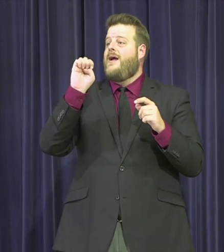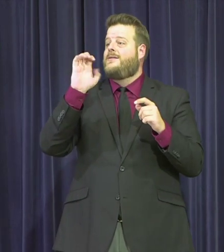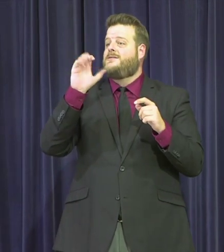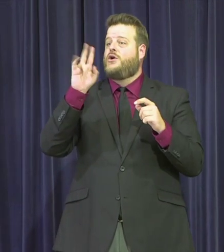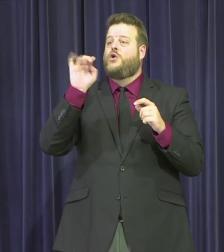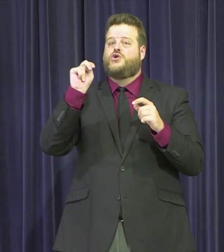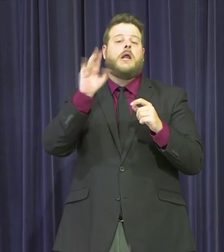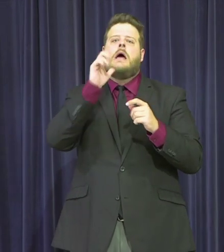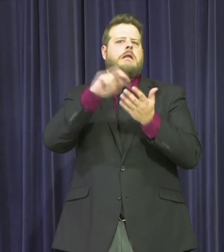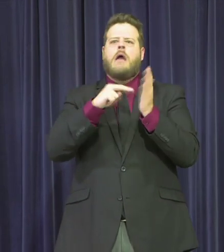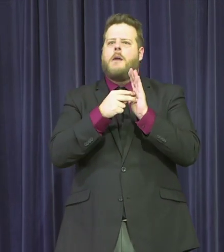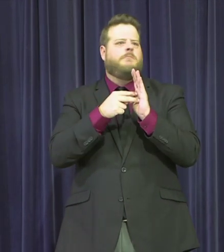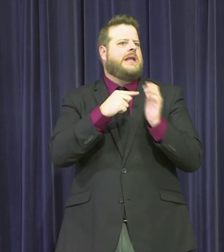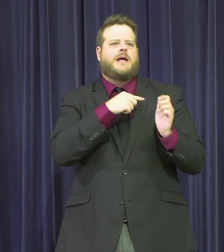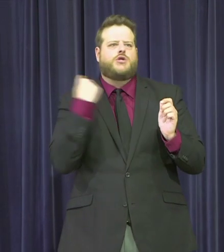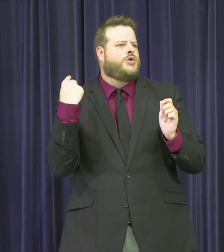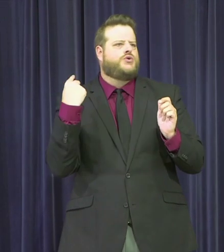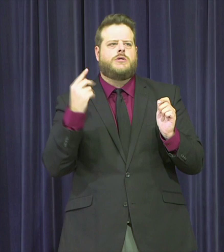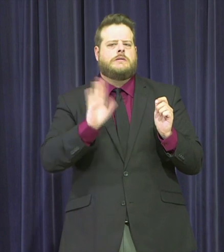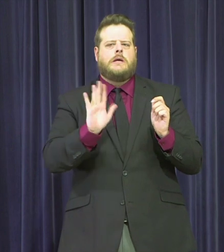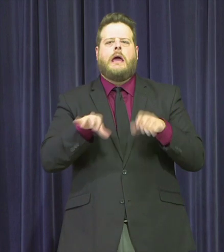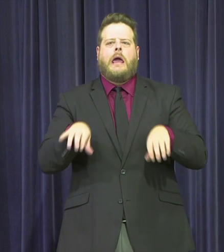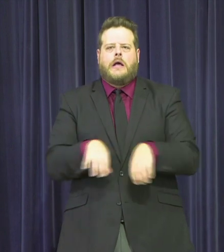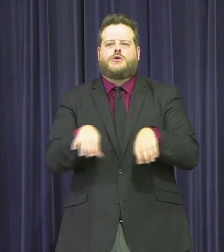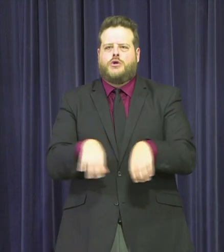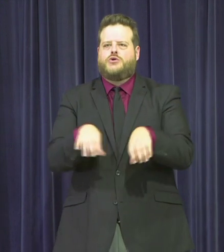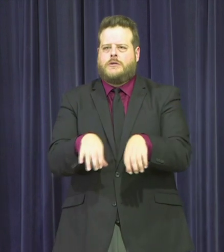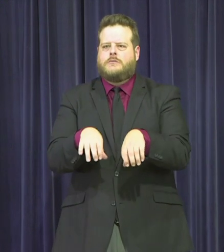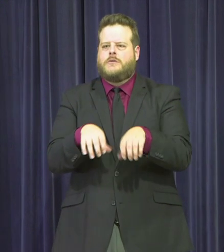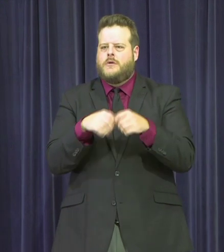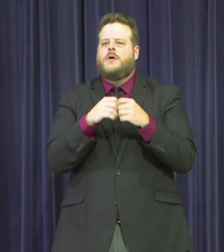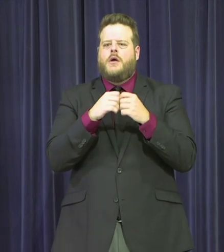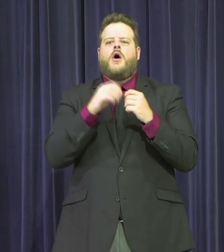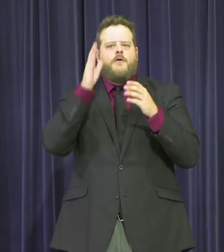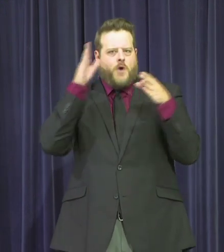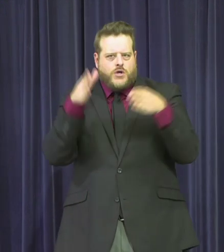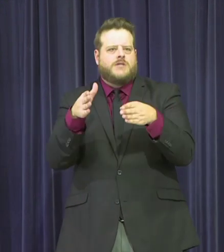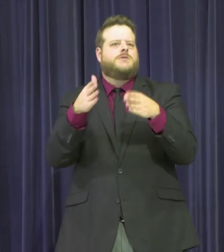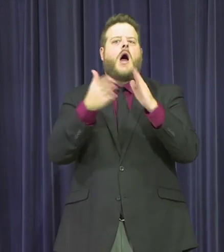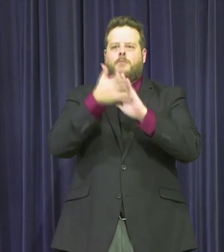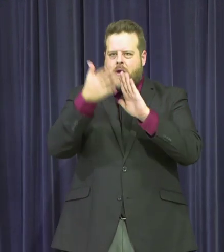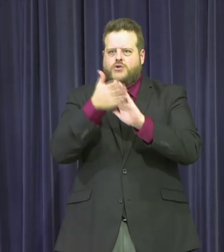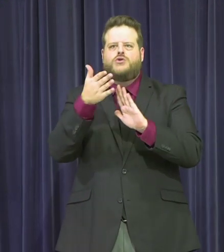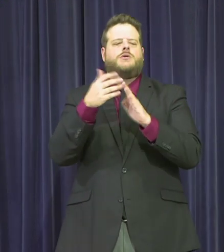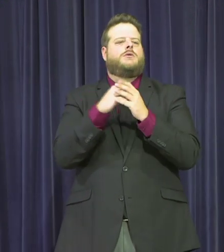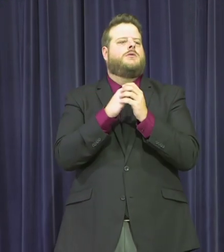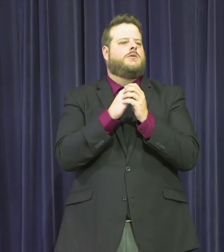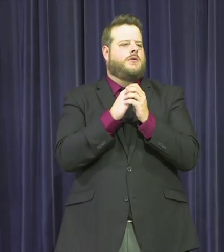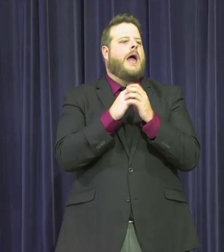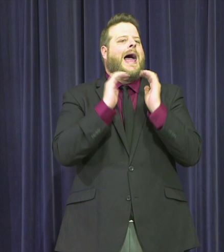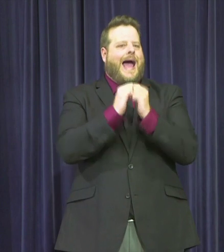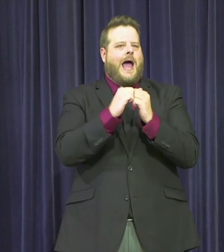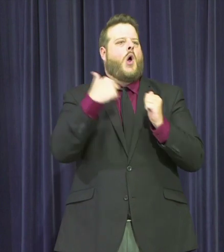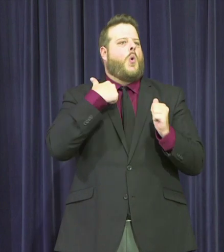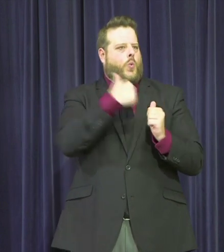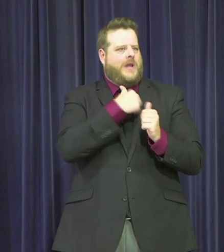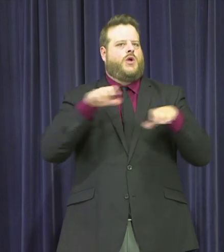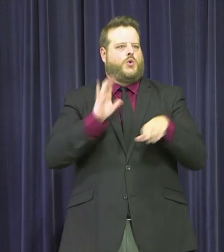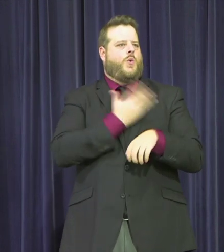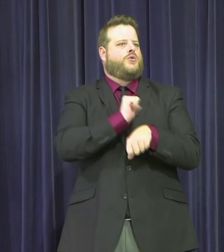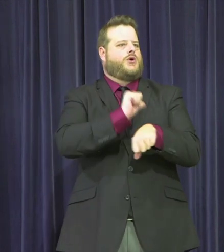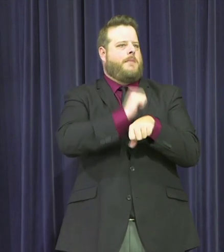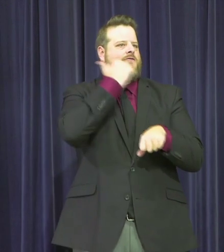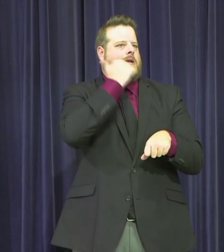I mean operational execution and focus on how we do our jobs everyday.